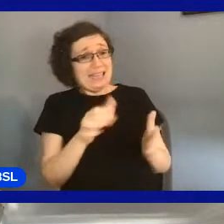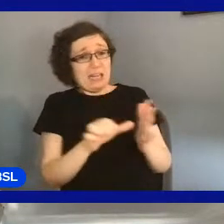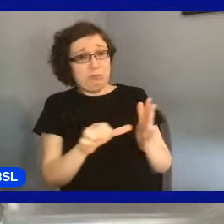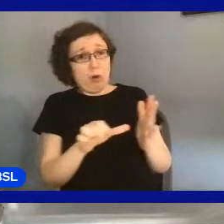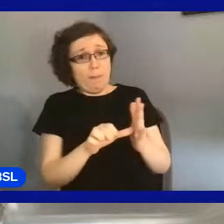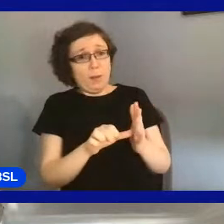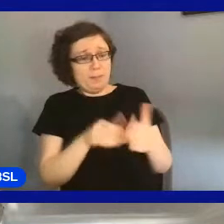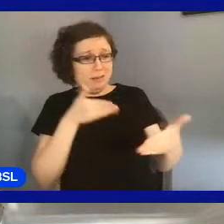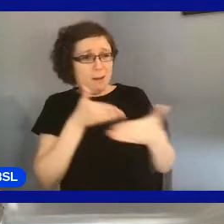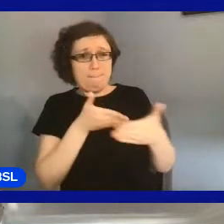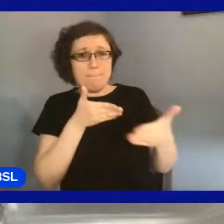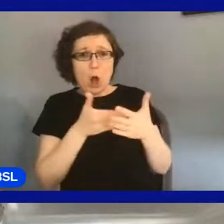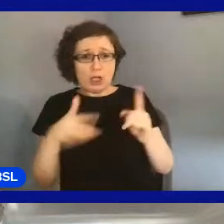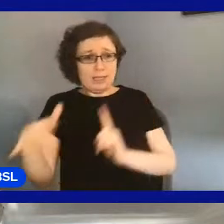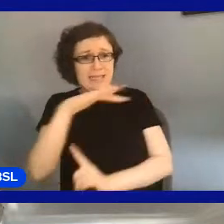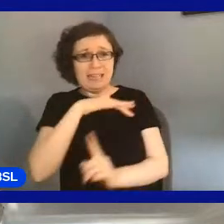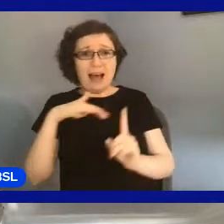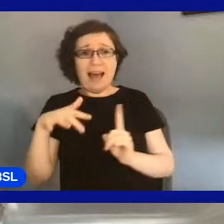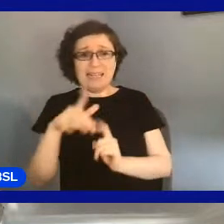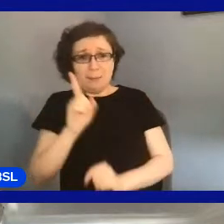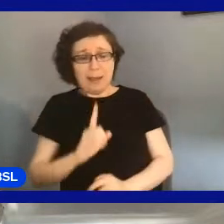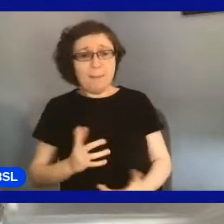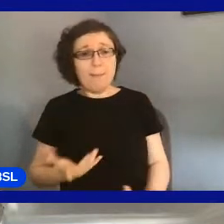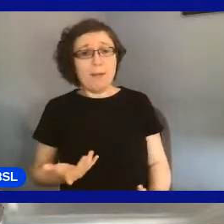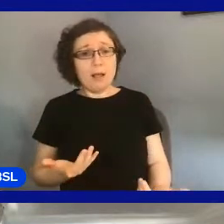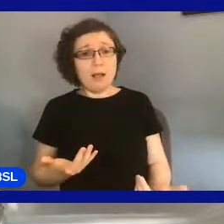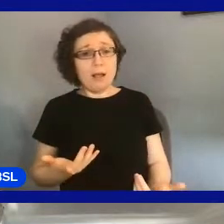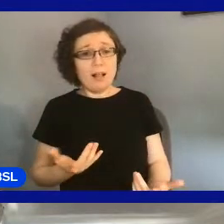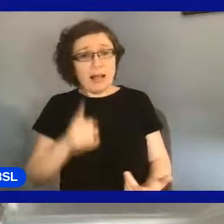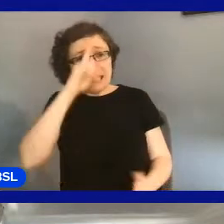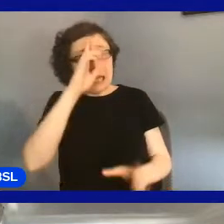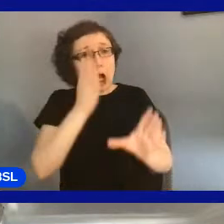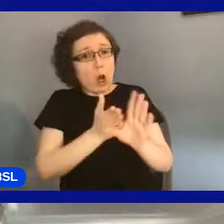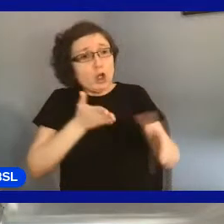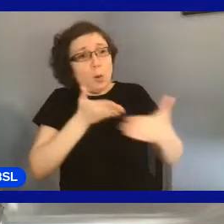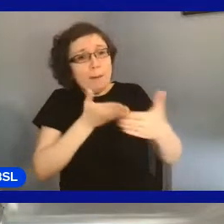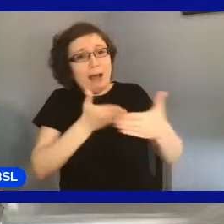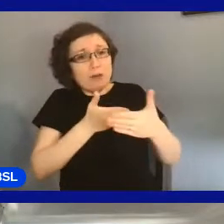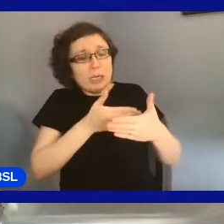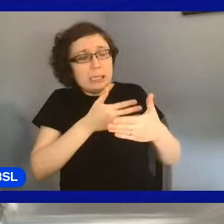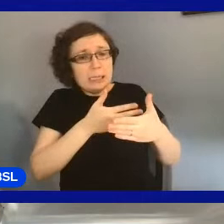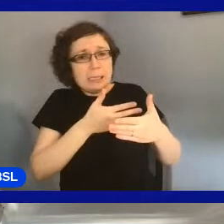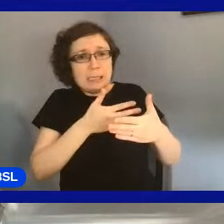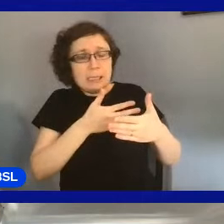become too great. So there is an important emphasis on